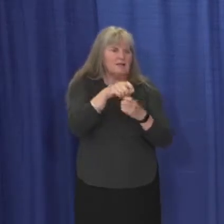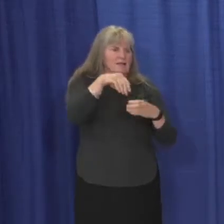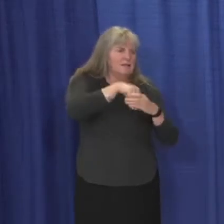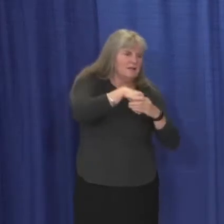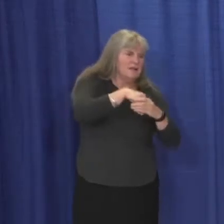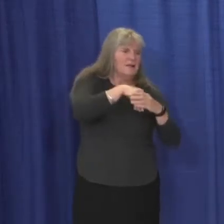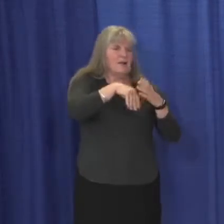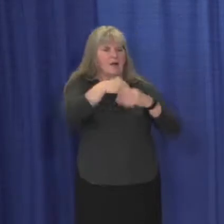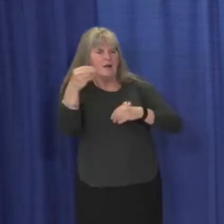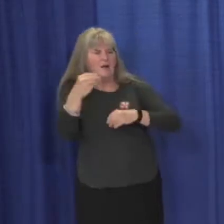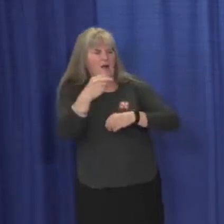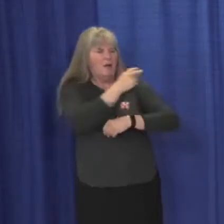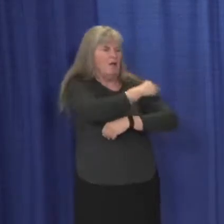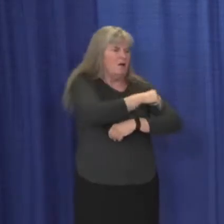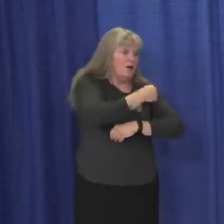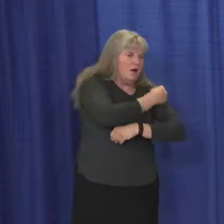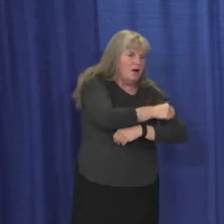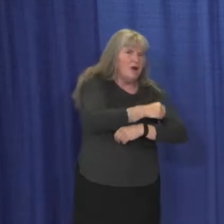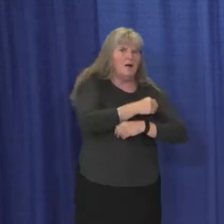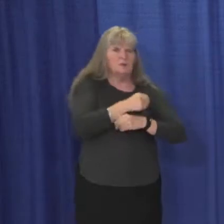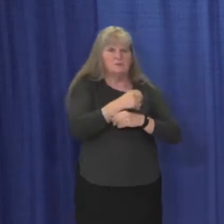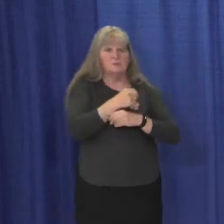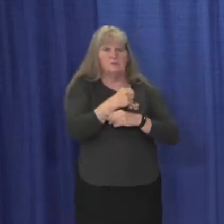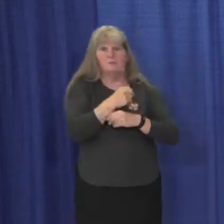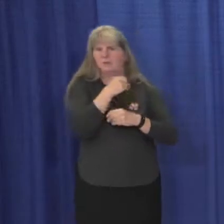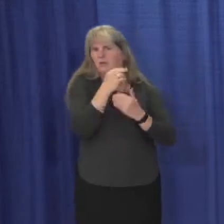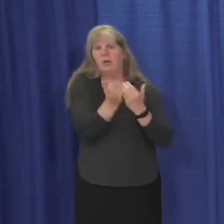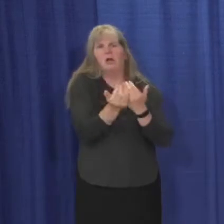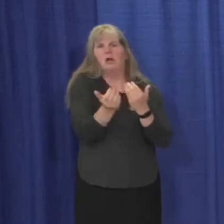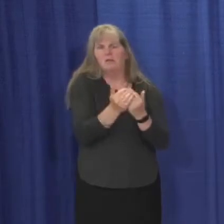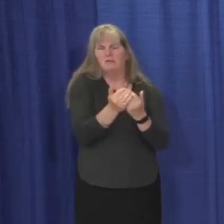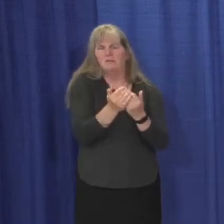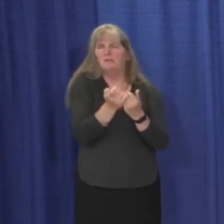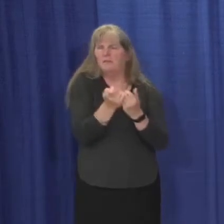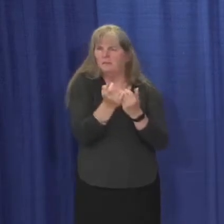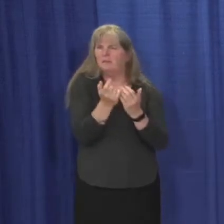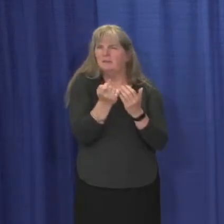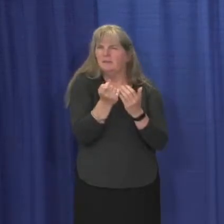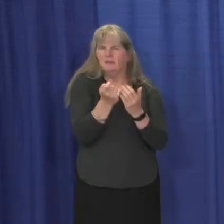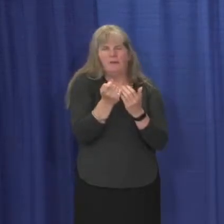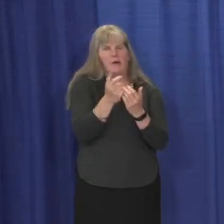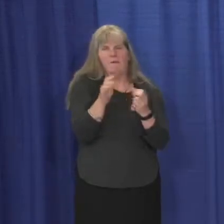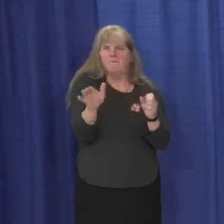tracking hospital admissions and recoveries is challenging and may lead to occasional